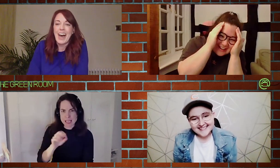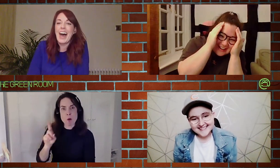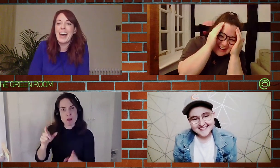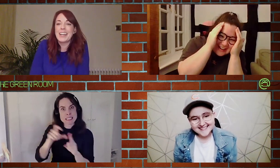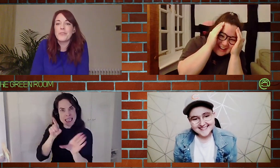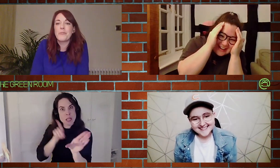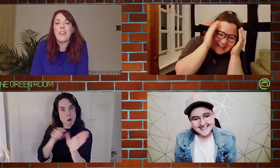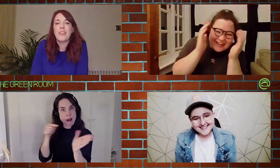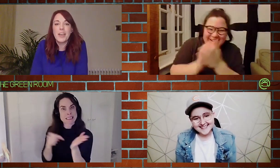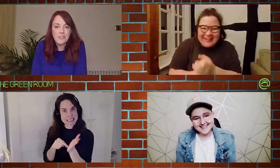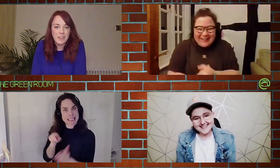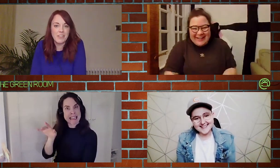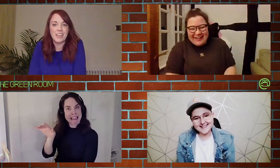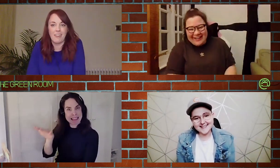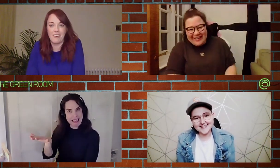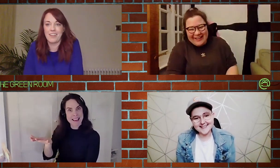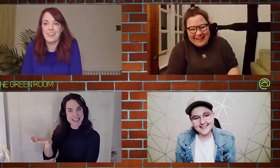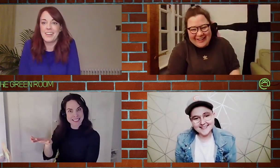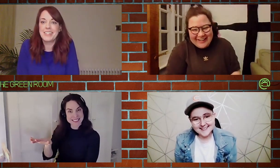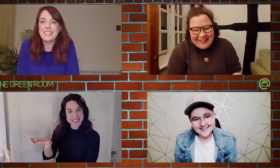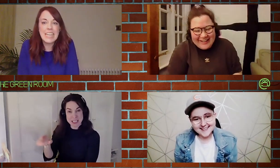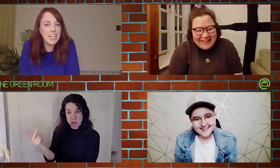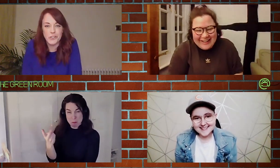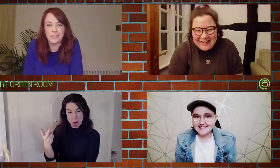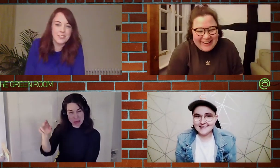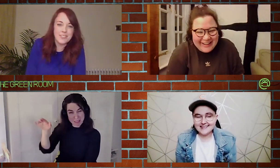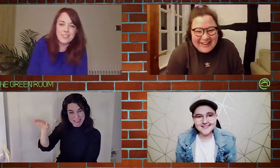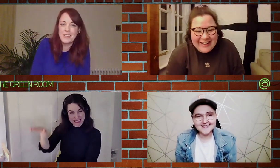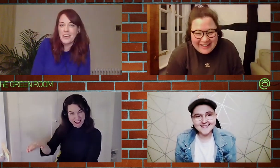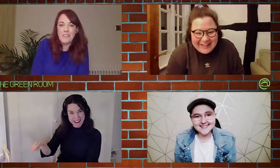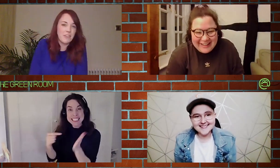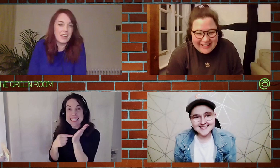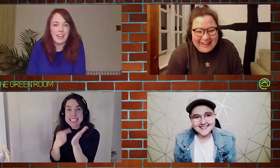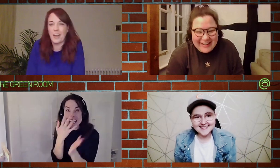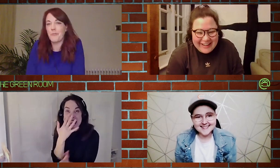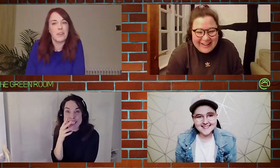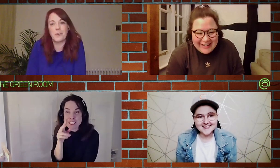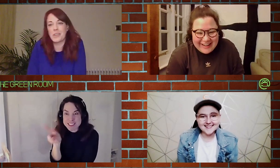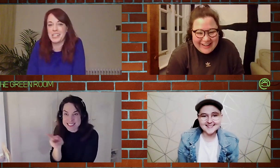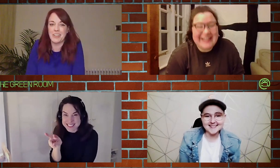and when they were very young teenagers figuring out what they were gonna do, I